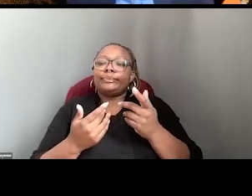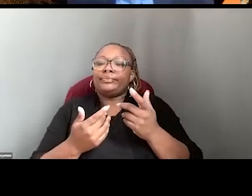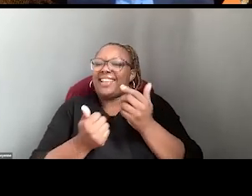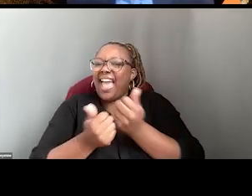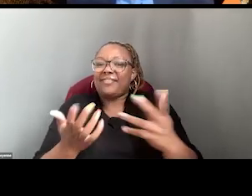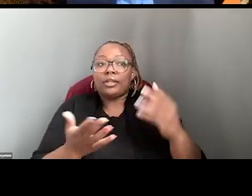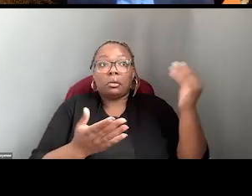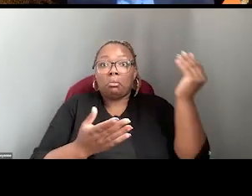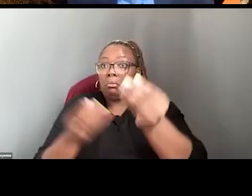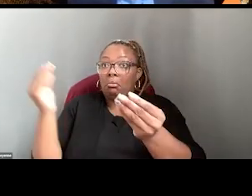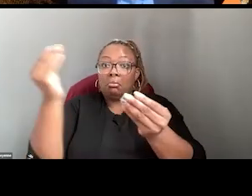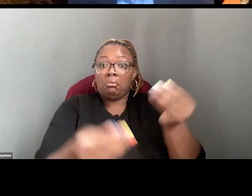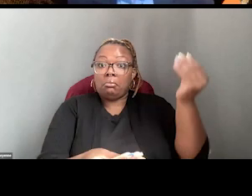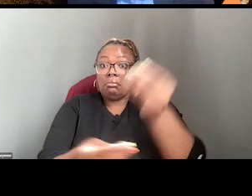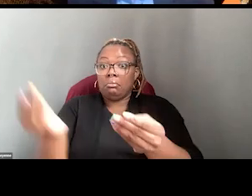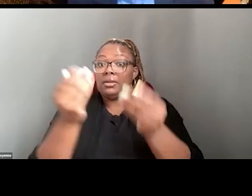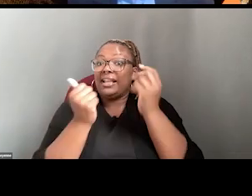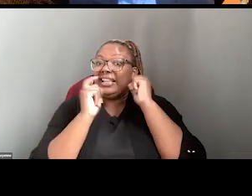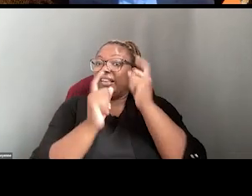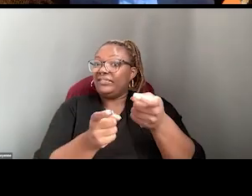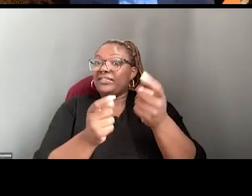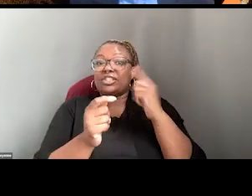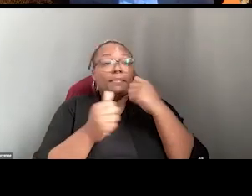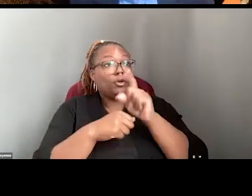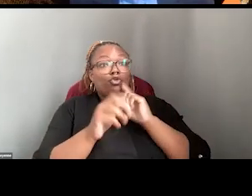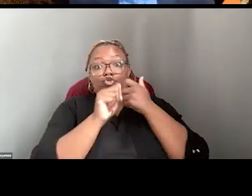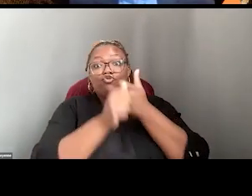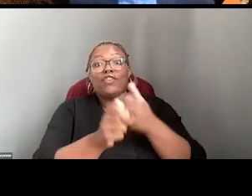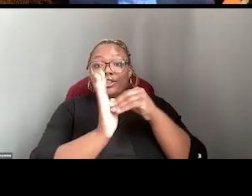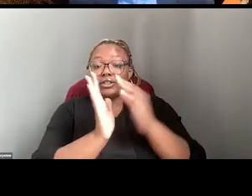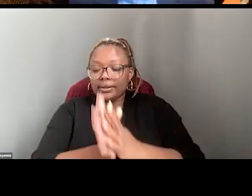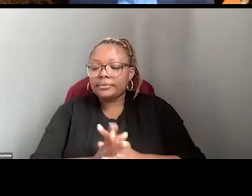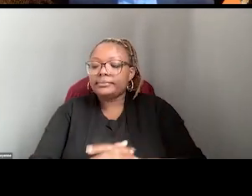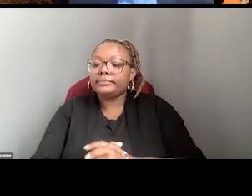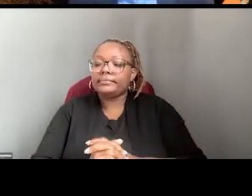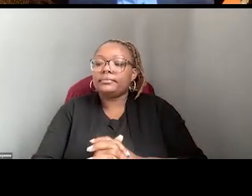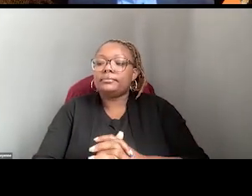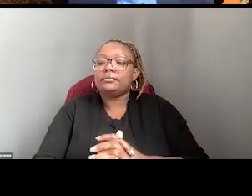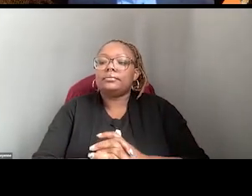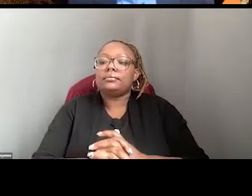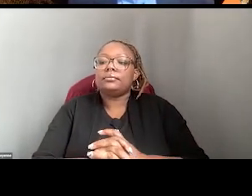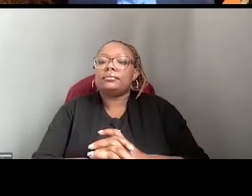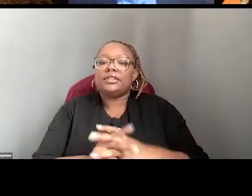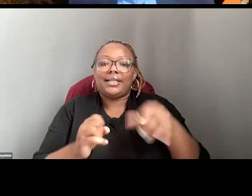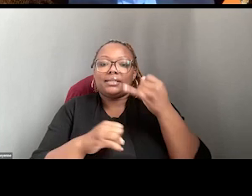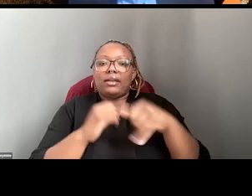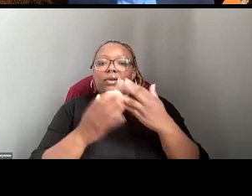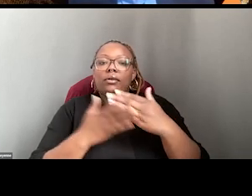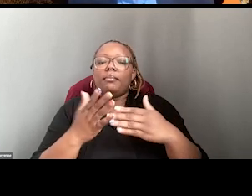and that you followed those documents. So yes, that's my final piece of advice. And let's go ahead to the next slide, please.